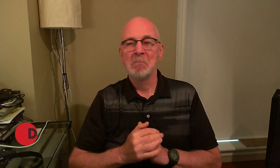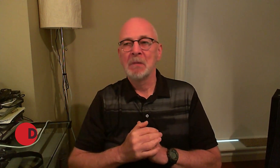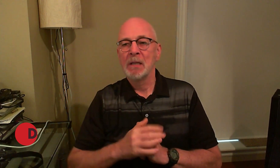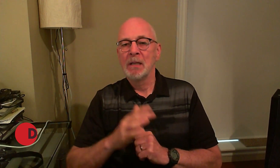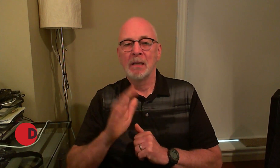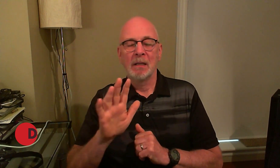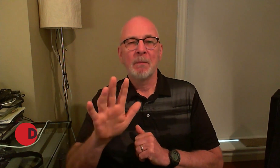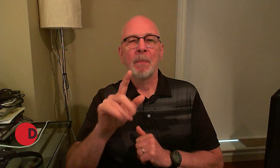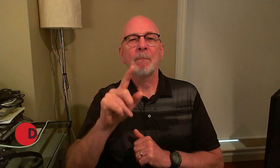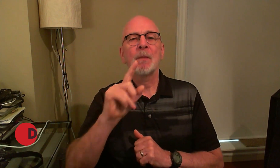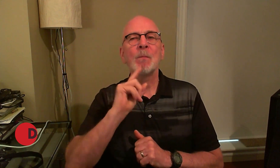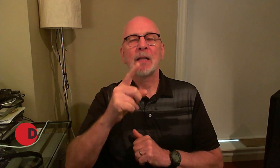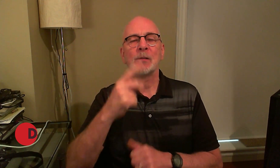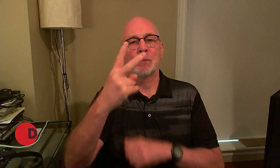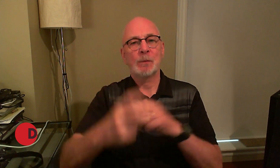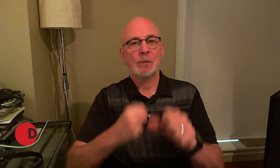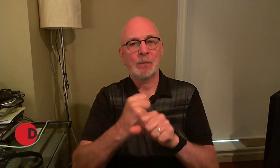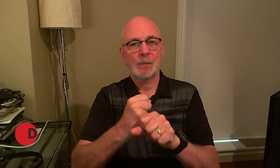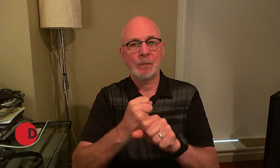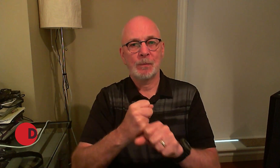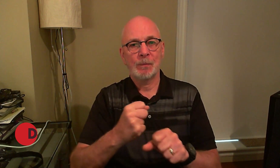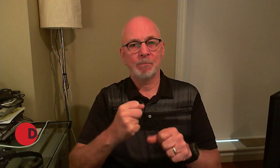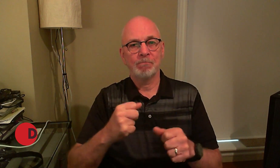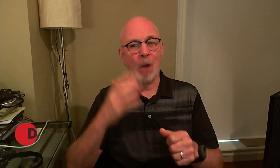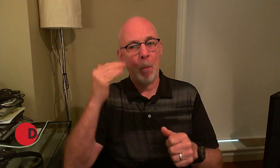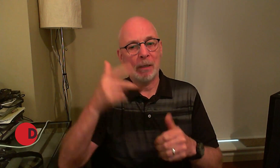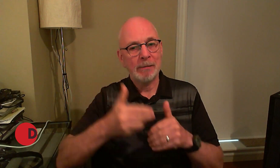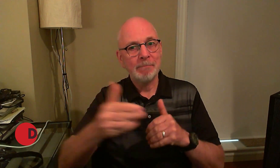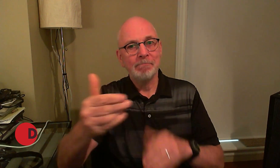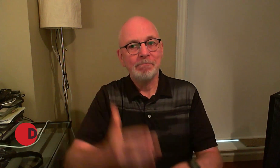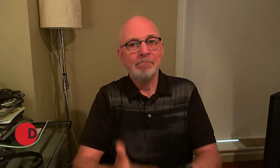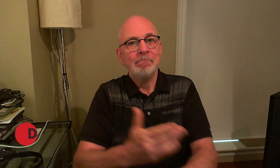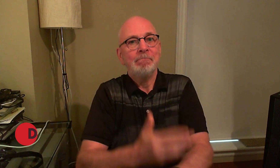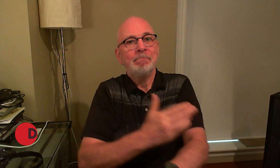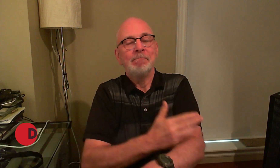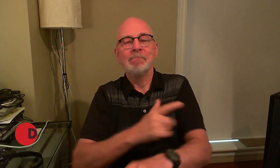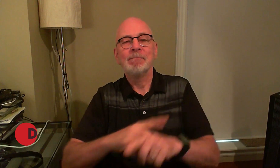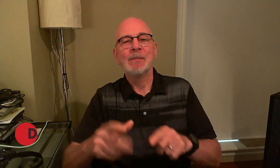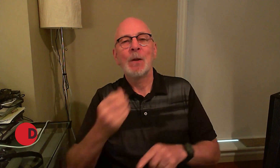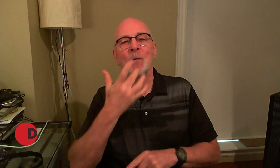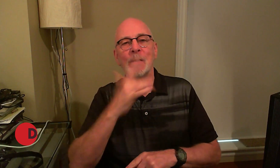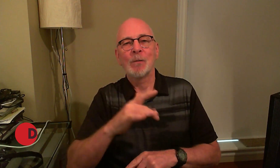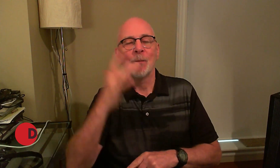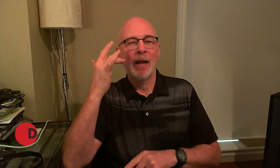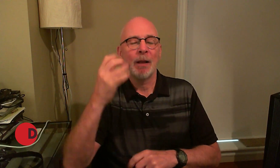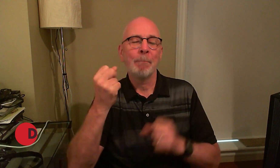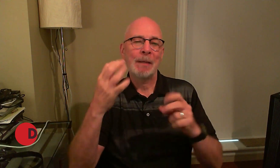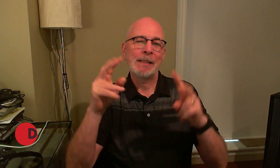Over two years, we hoped for improvements but unfortunately there